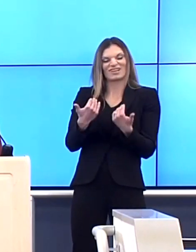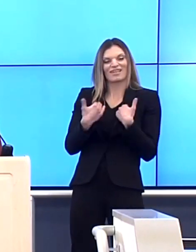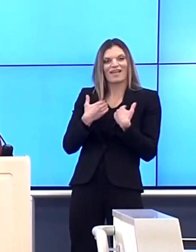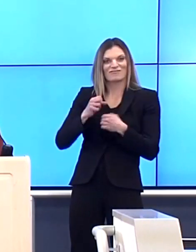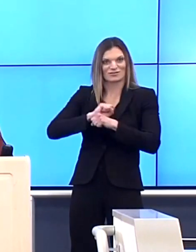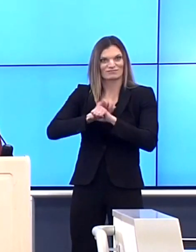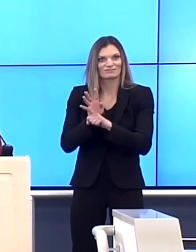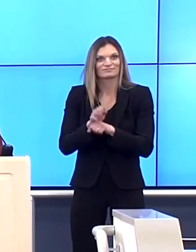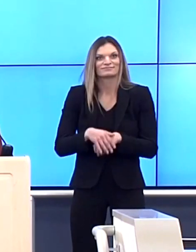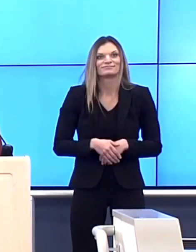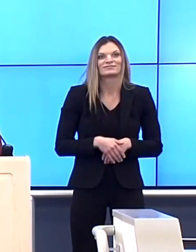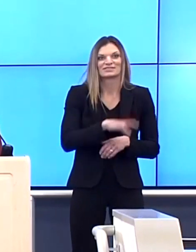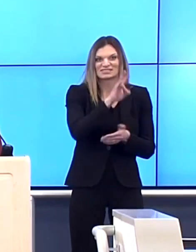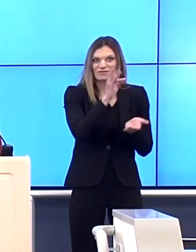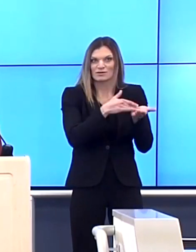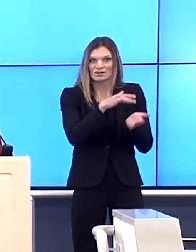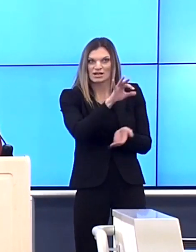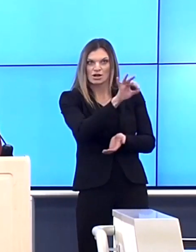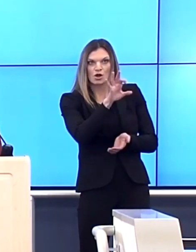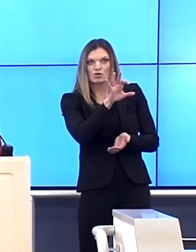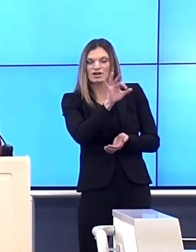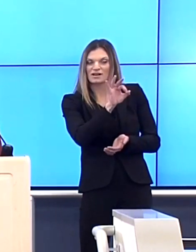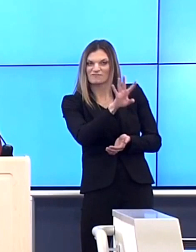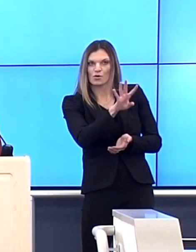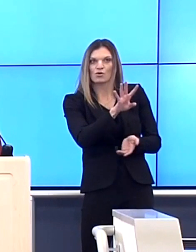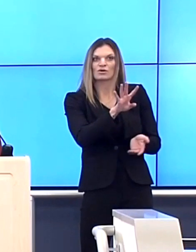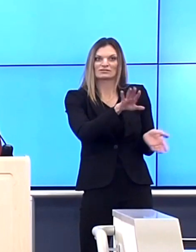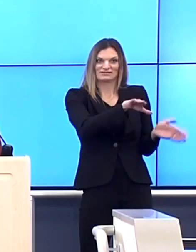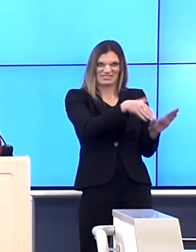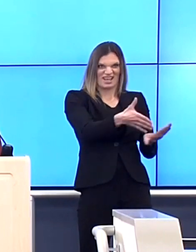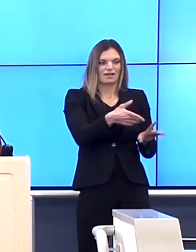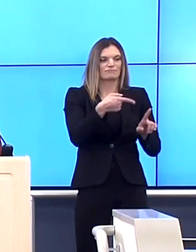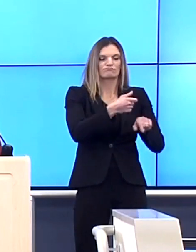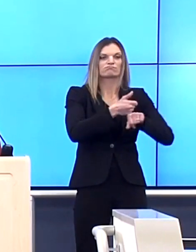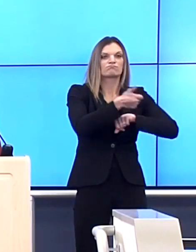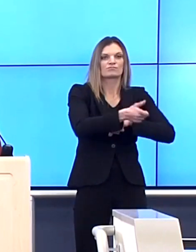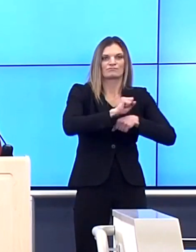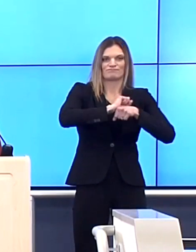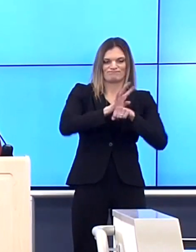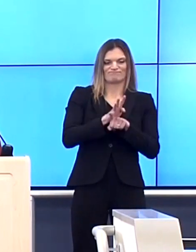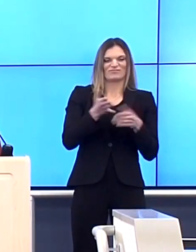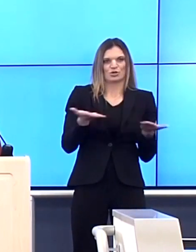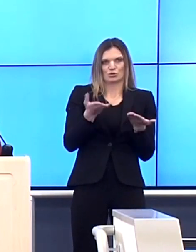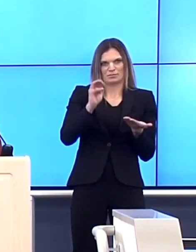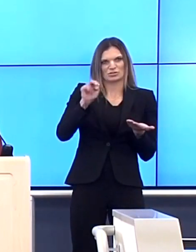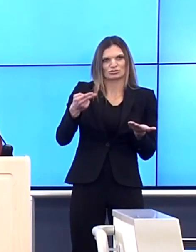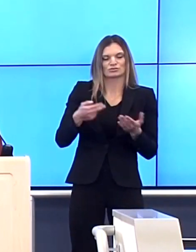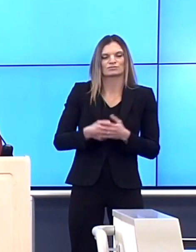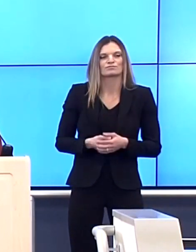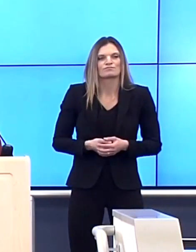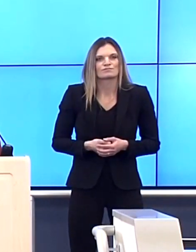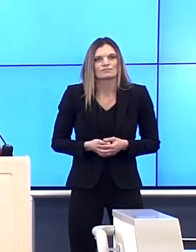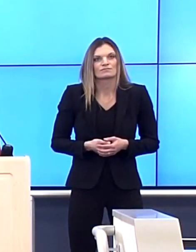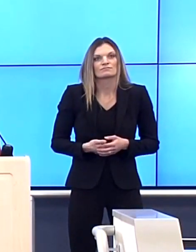YESTERDAY WE ANNOUNCED A TOTAL OF 251,813 CONFIRMED CASES AND OF 251,813 CONFIRMED CASES AND 7,994 DEATHS DUE TO COVID-19.